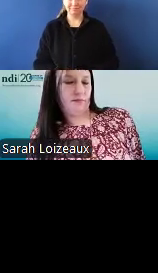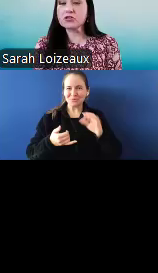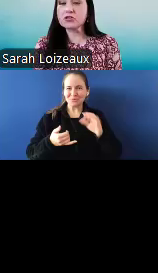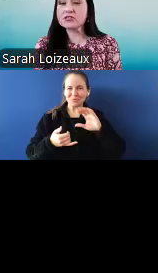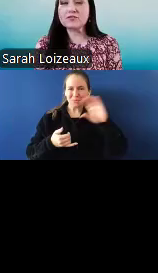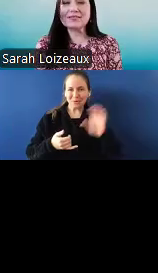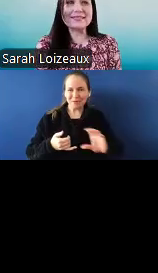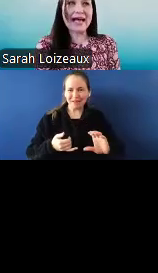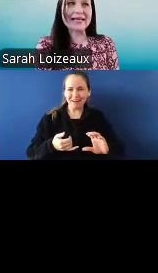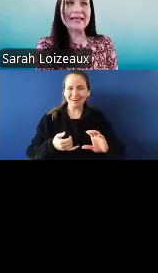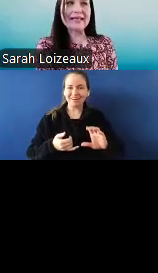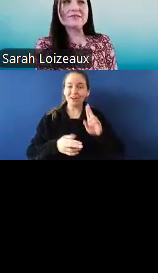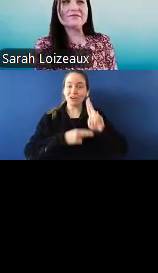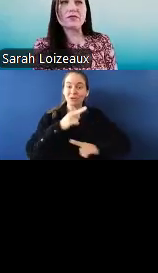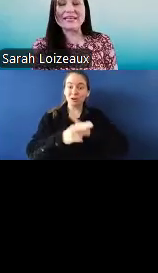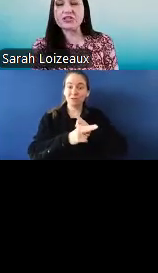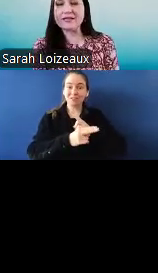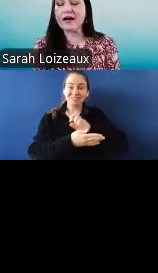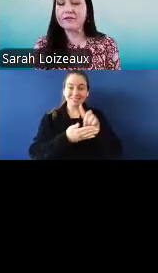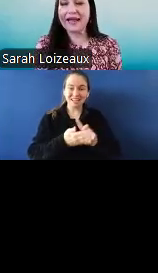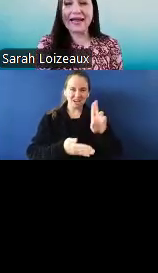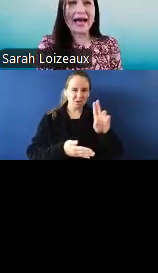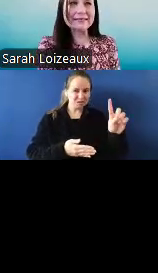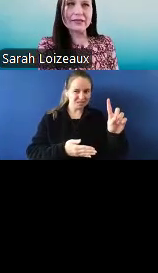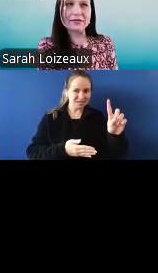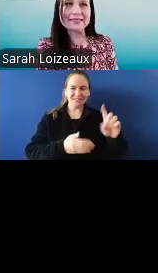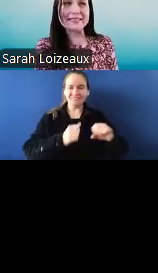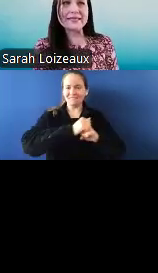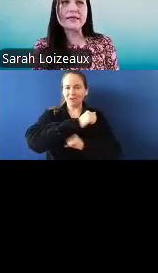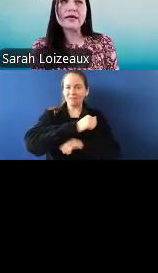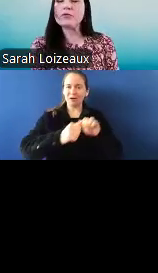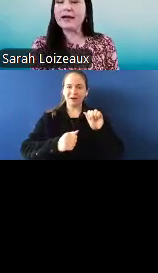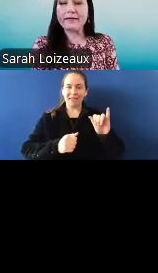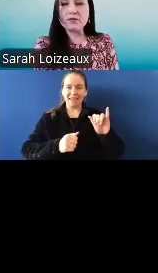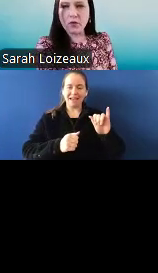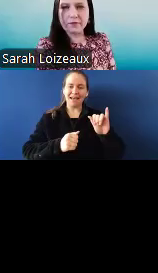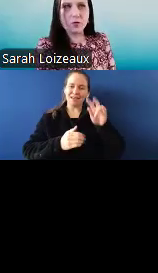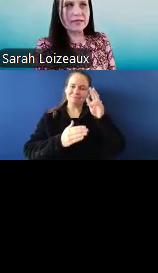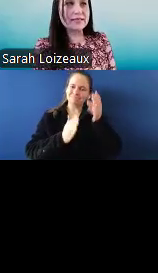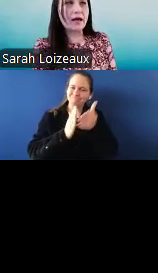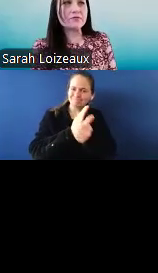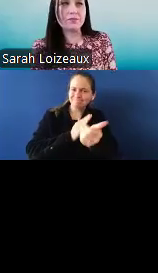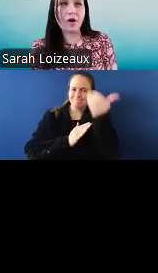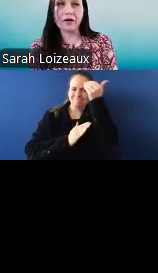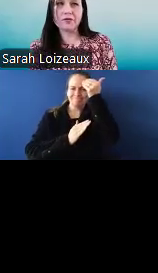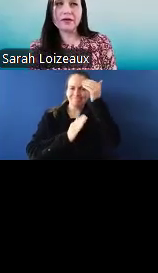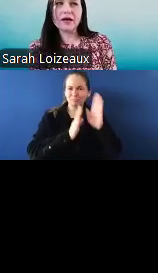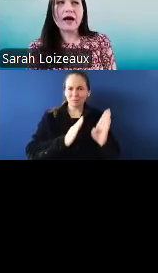Universal Design as the Foundation of AI Literacy: Preparing the Workforce of Tomorrow.